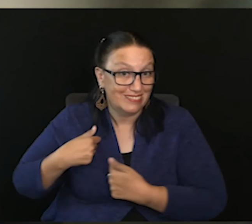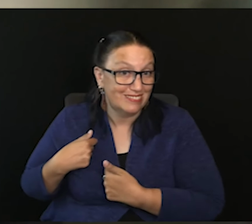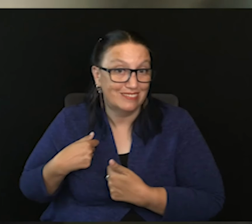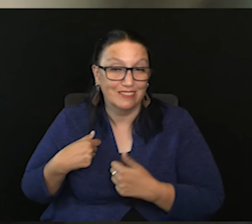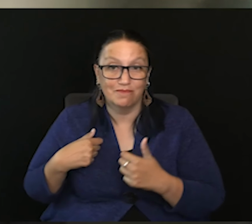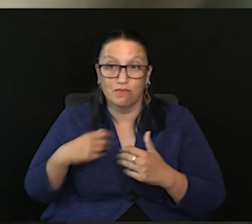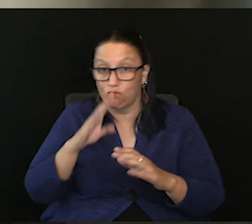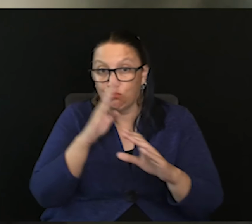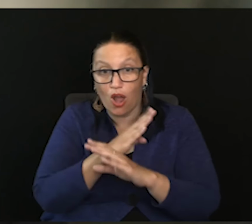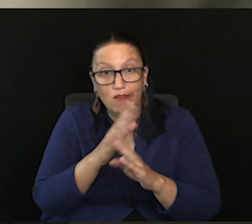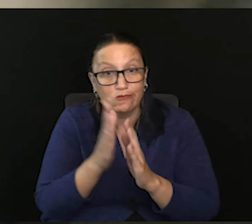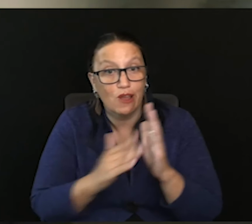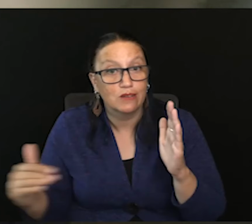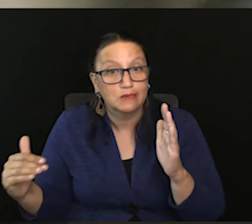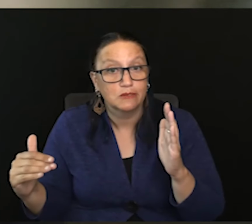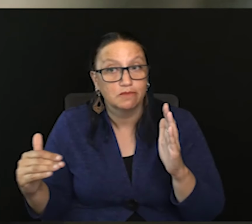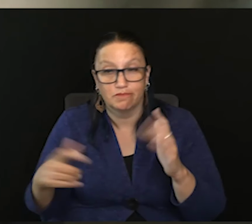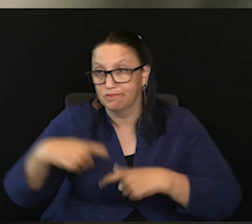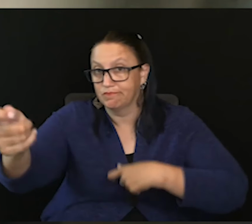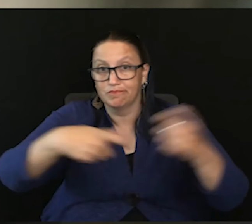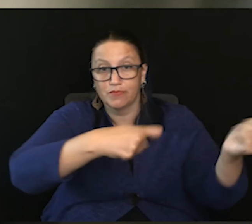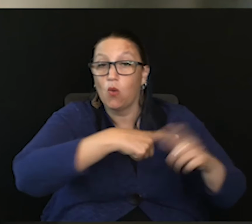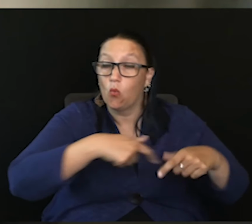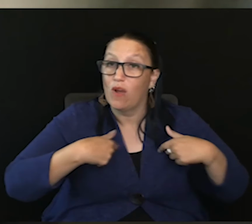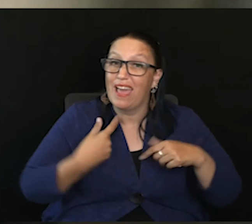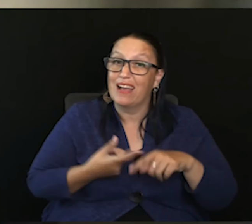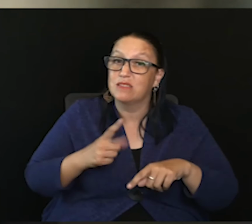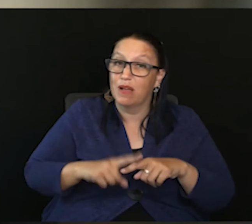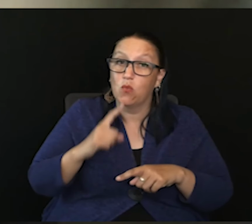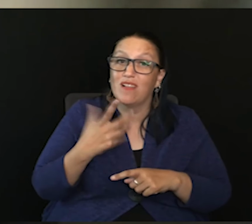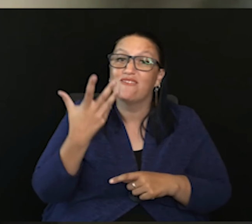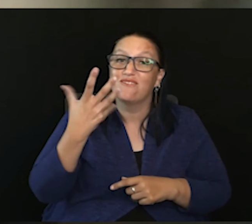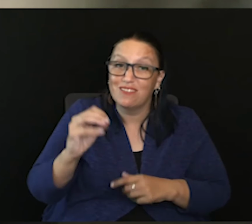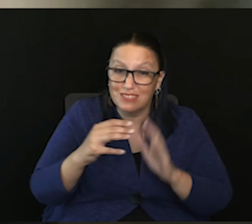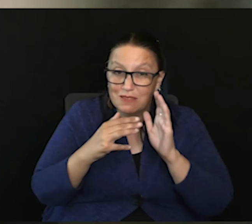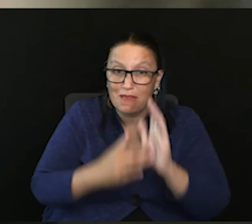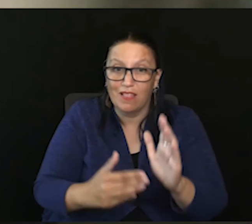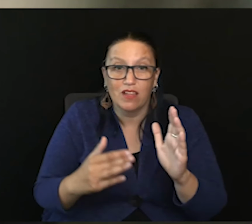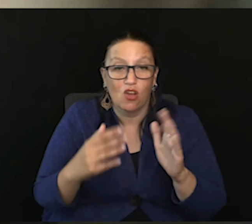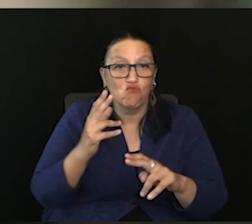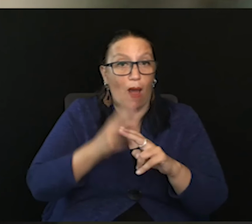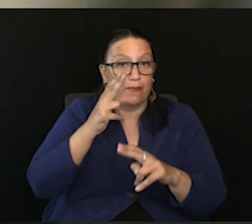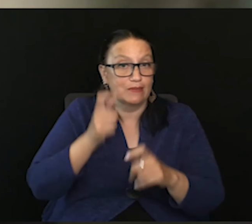support to work with the private sector in the states is expected to see 50 million units arrive in Australia over